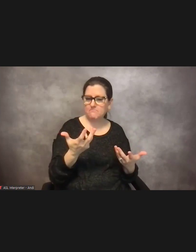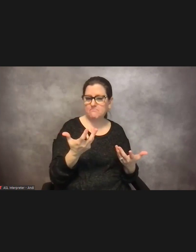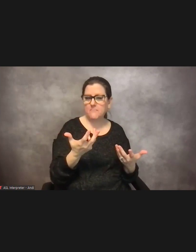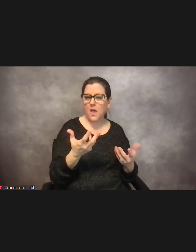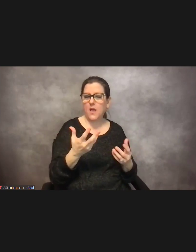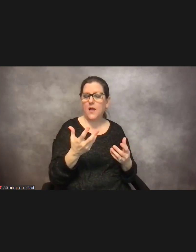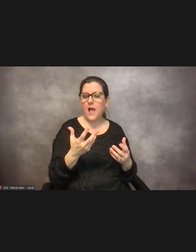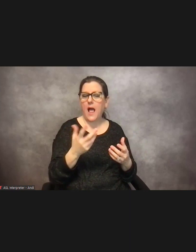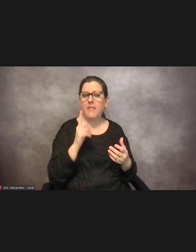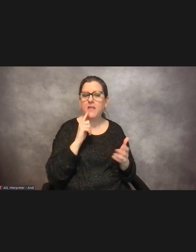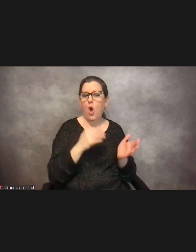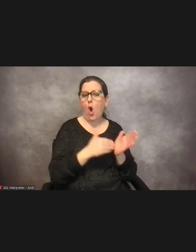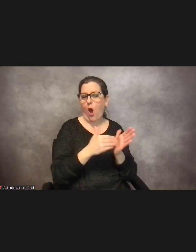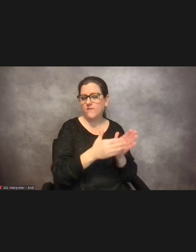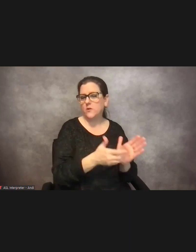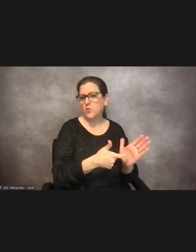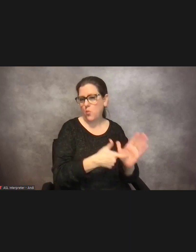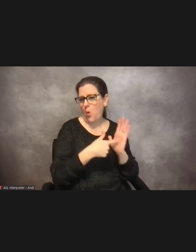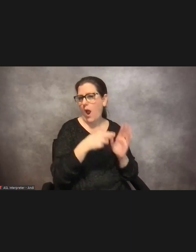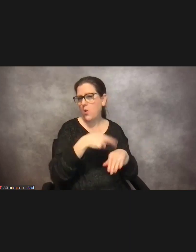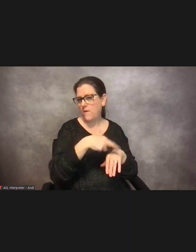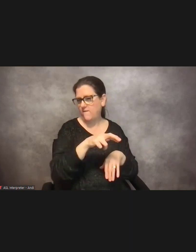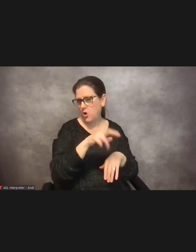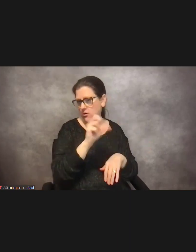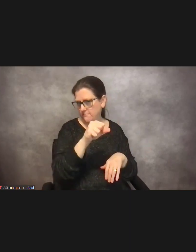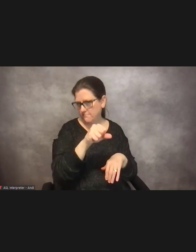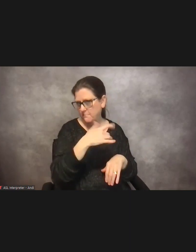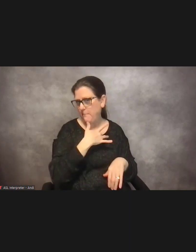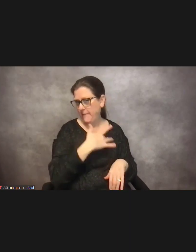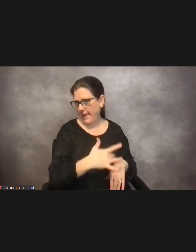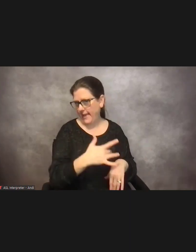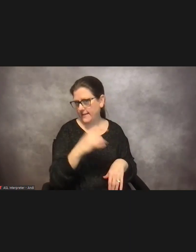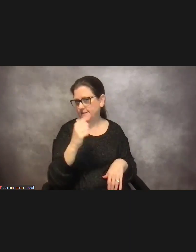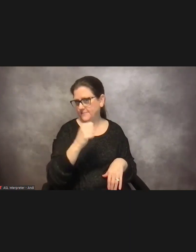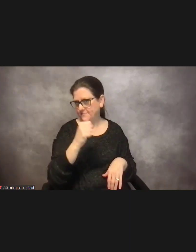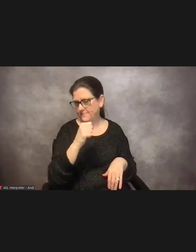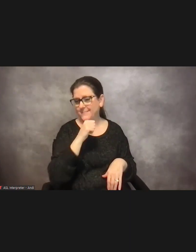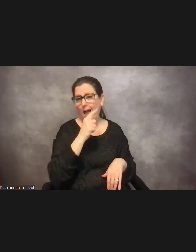would say, probably, more often than not, a referral may be